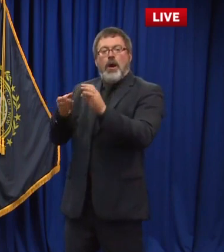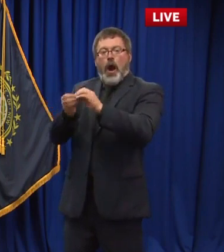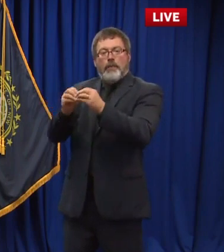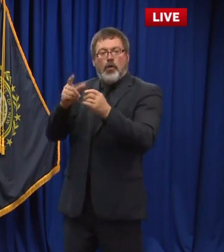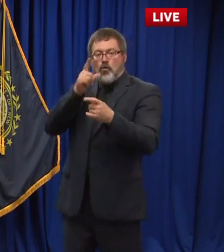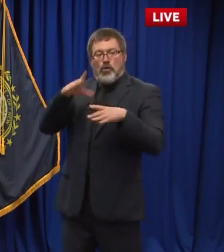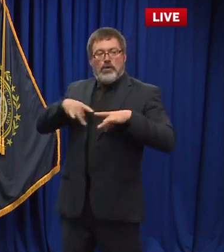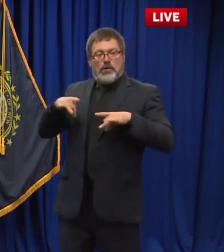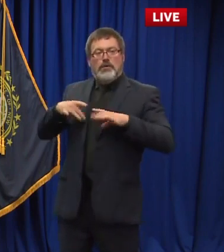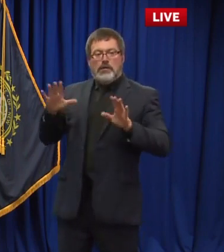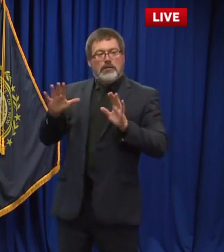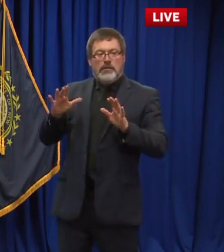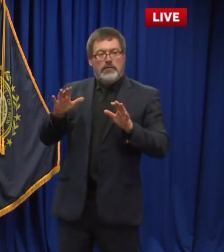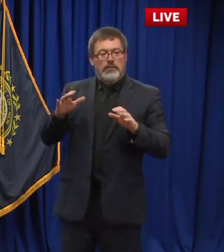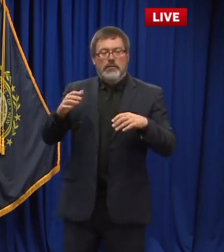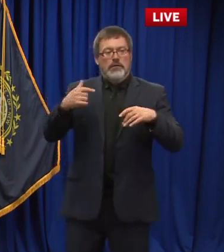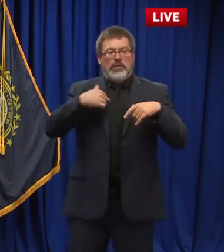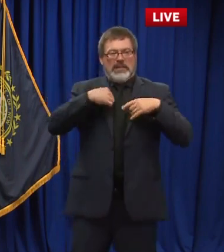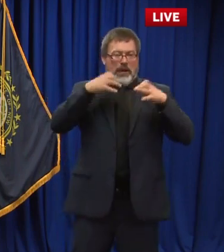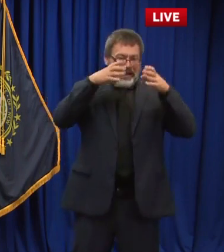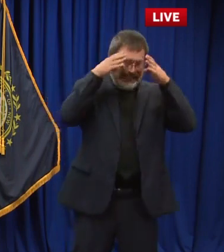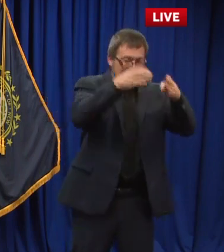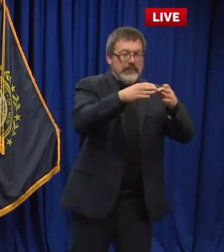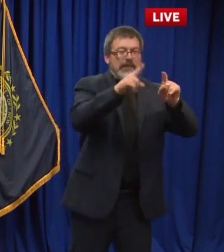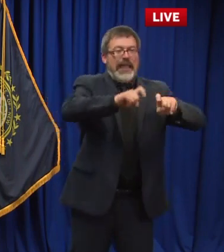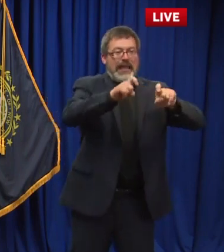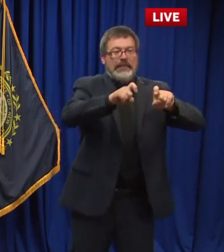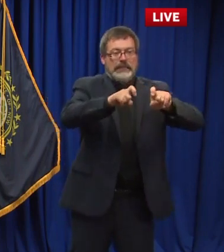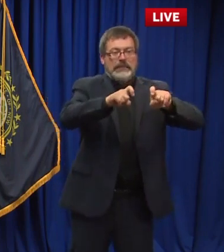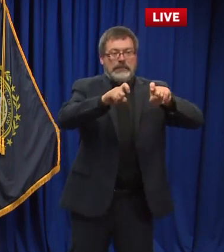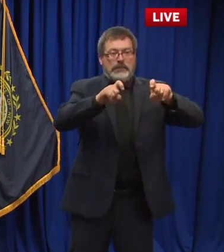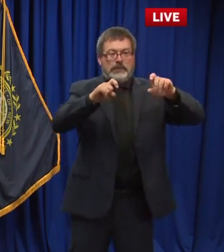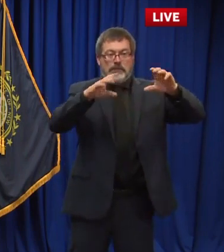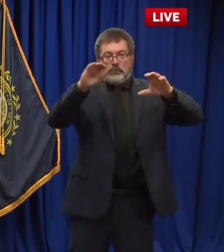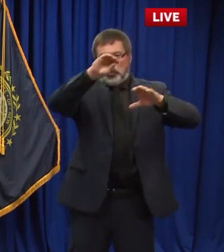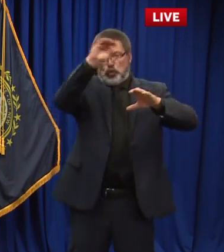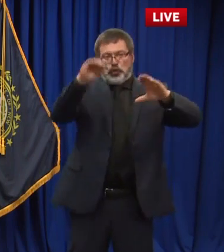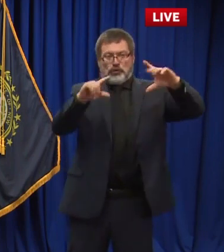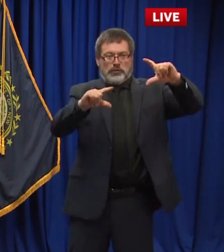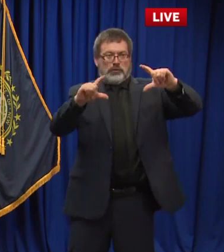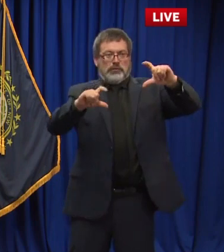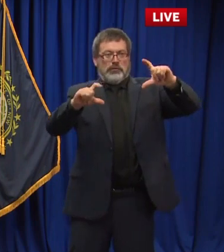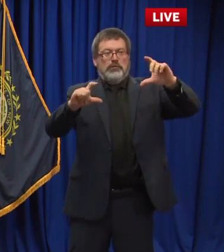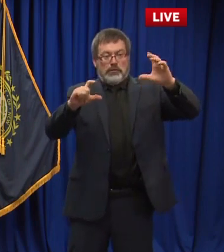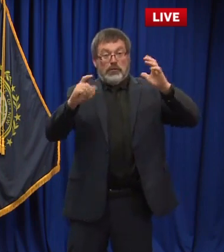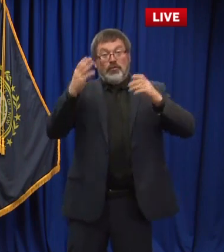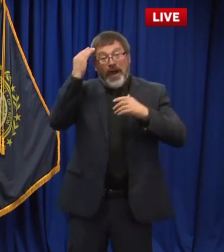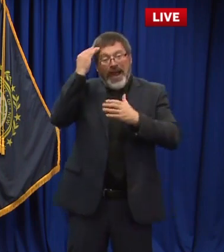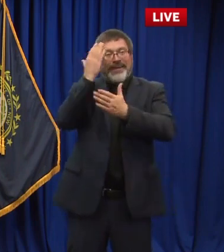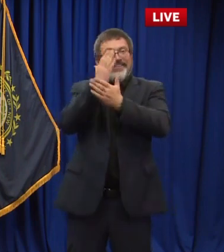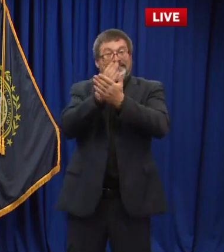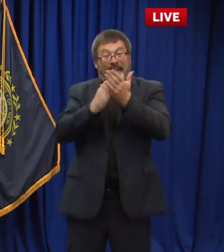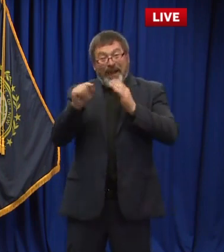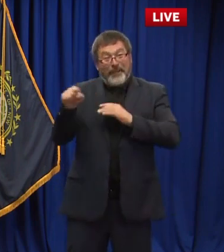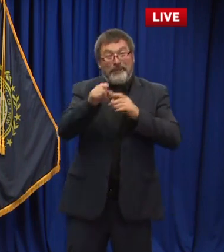NEGATIVE AND SUBSEQUENTLY DECIDE TO GET TESTED AGAIN AND SOME ON THE TEAM HAVE BEEN GETTING TESTED.